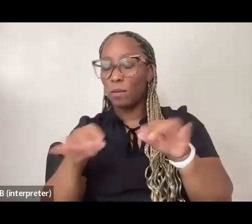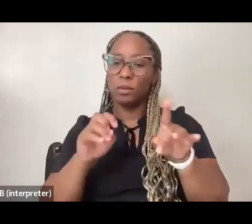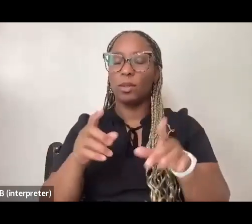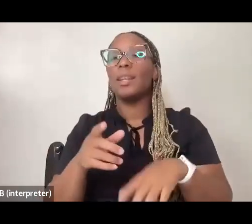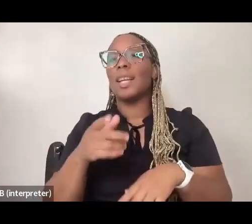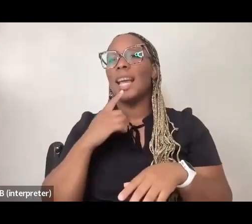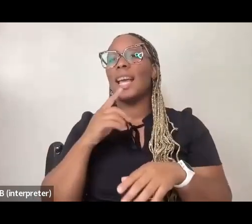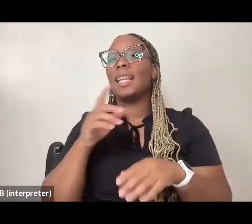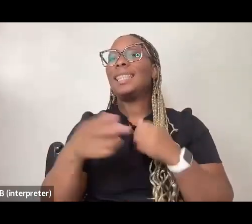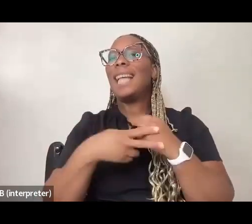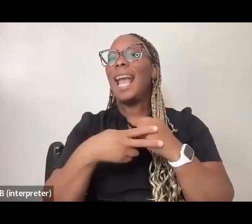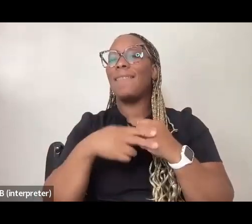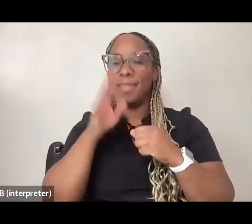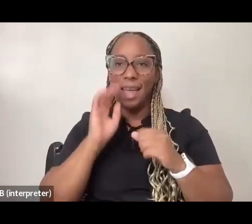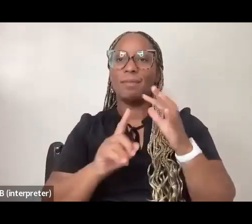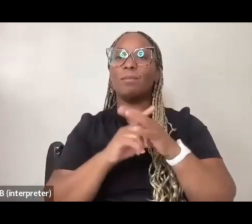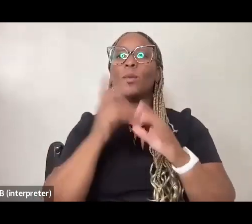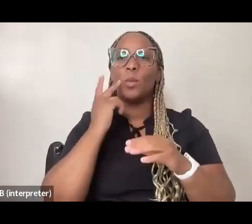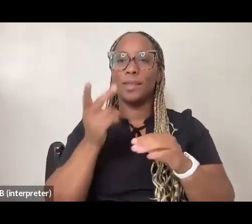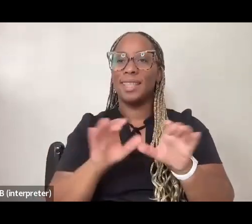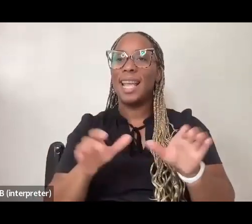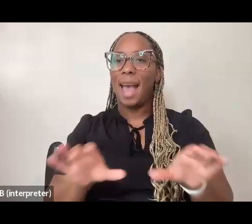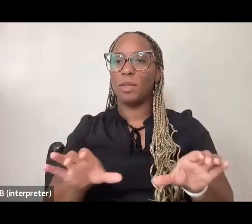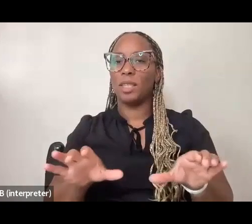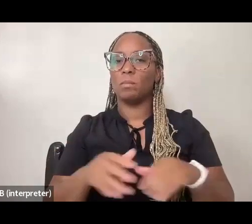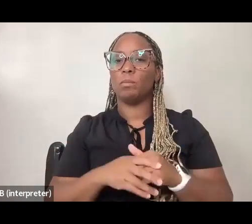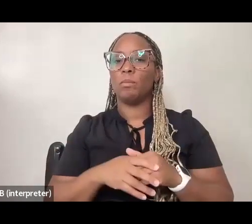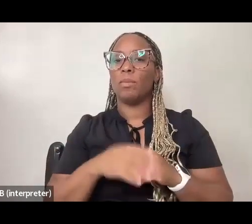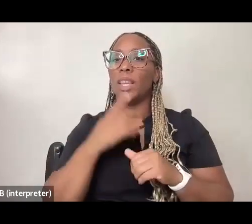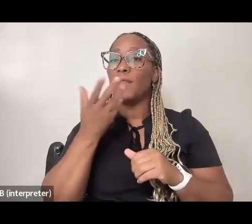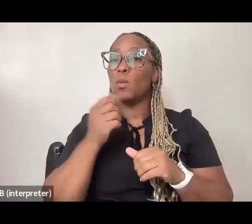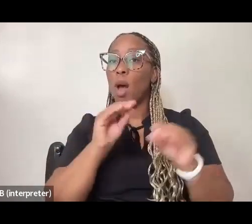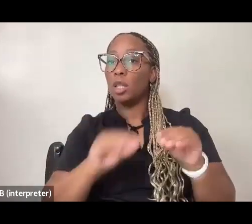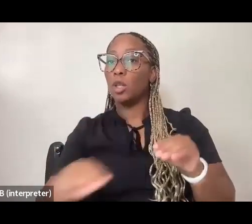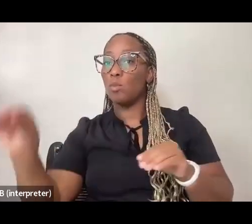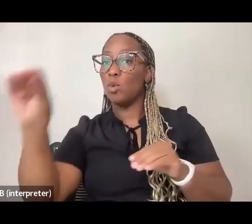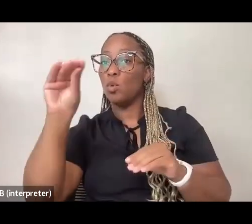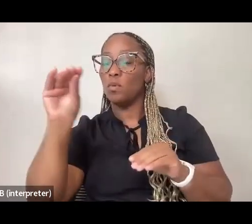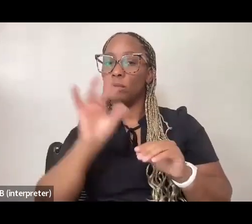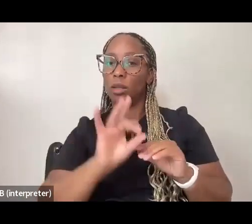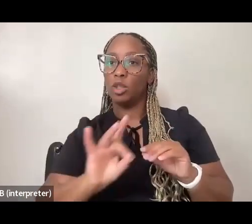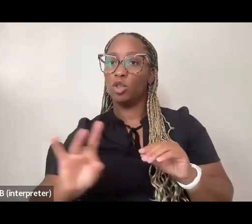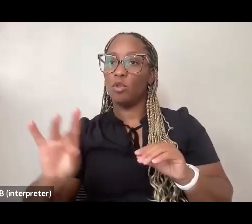begin to appear. If you would like to move your caption window, you can drag your caption box elsewhere on